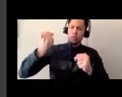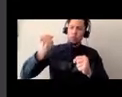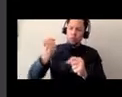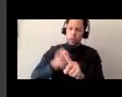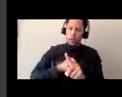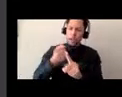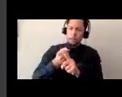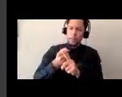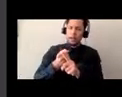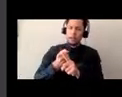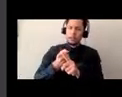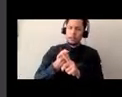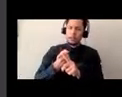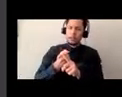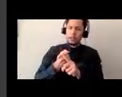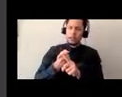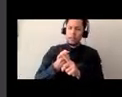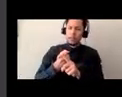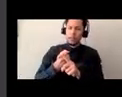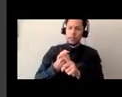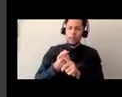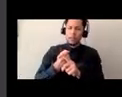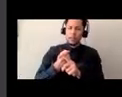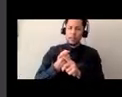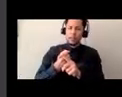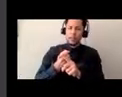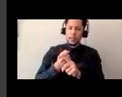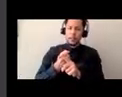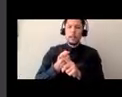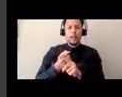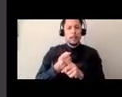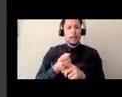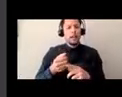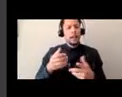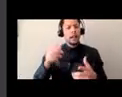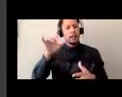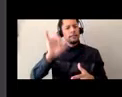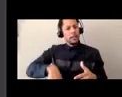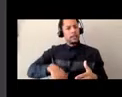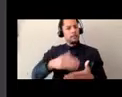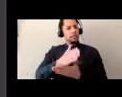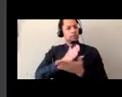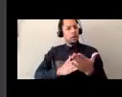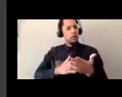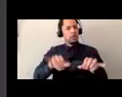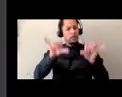also is part of engaging in complex systems like the ones you all work in.